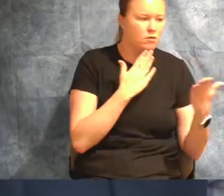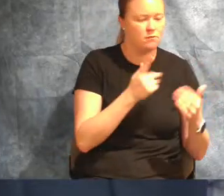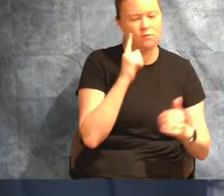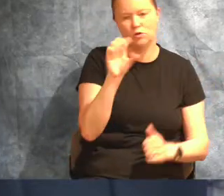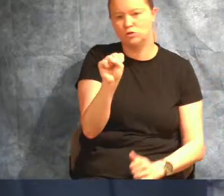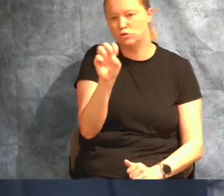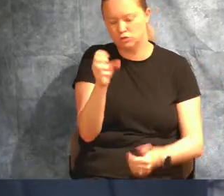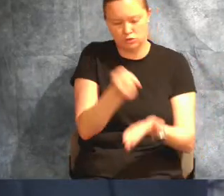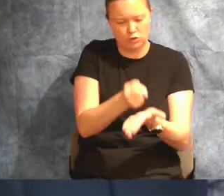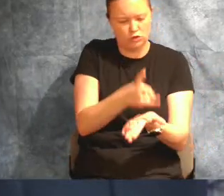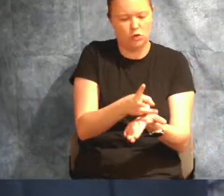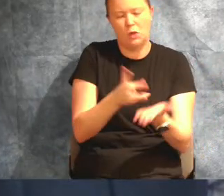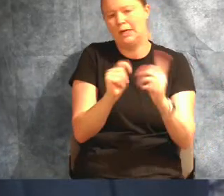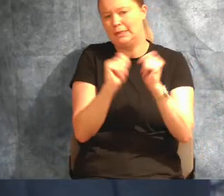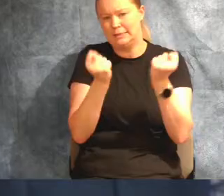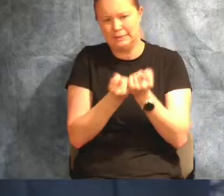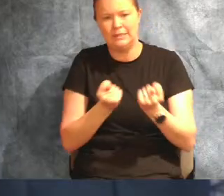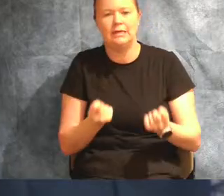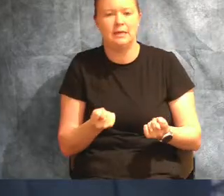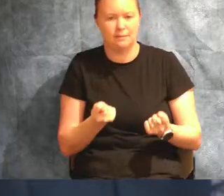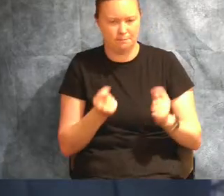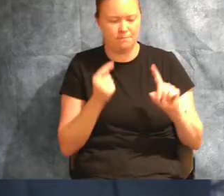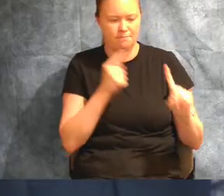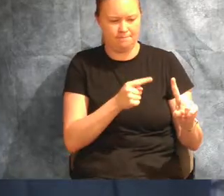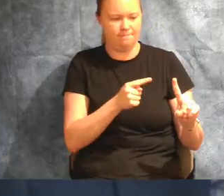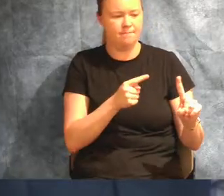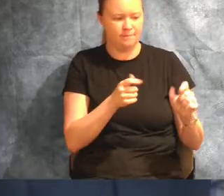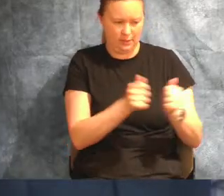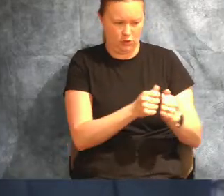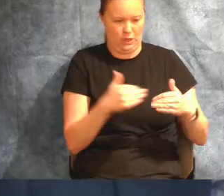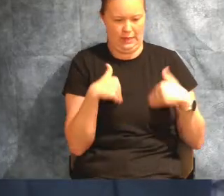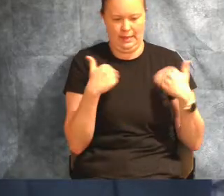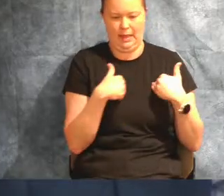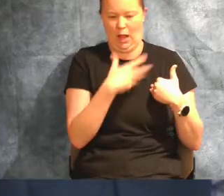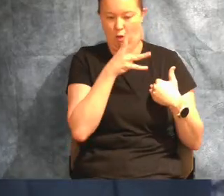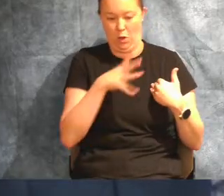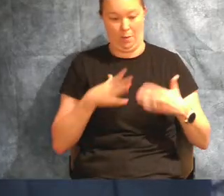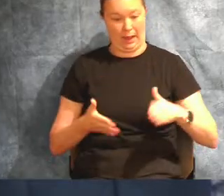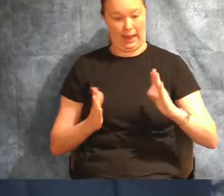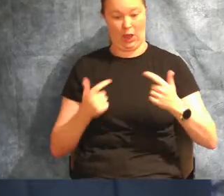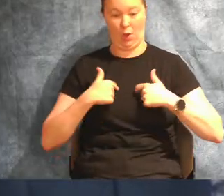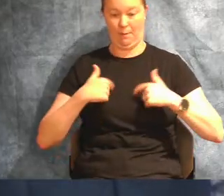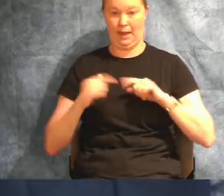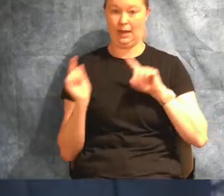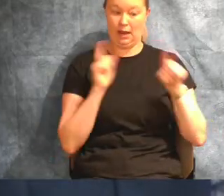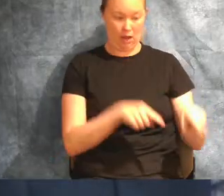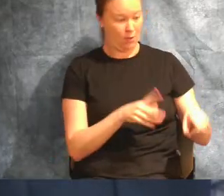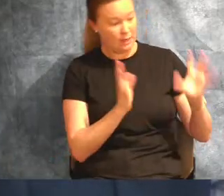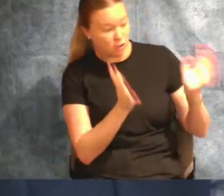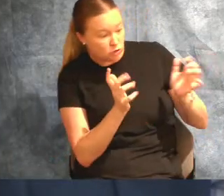and those the team that's around this young woman for allowing me to come in and talk to her and she